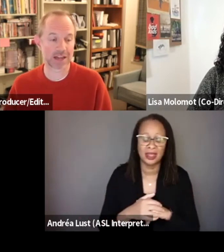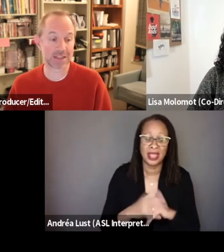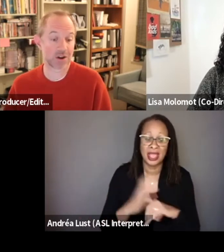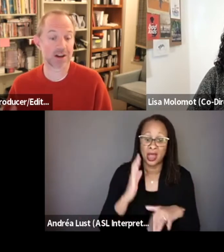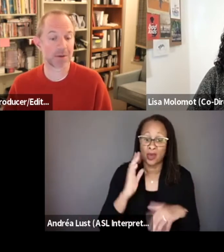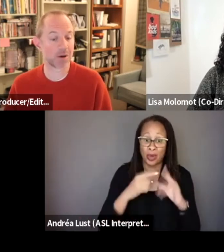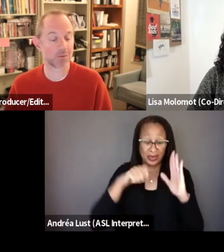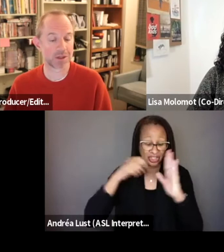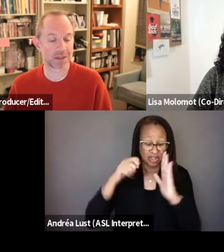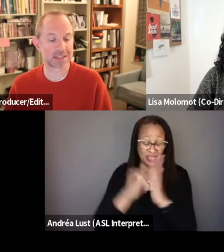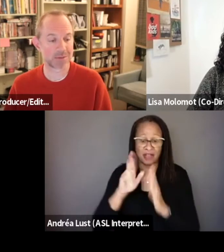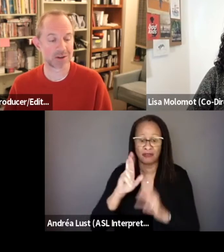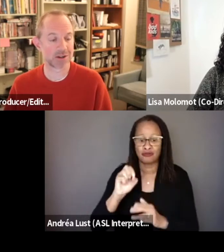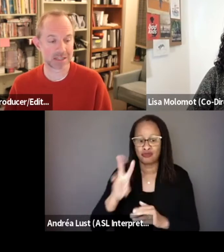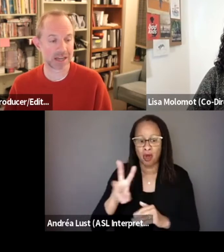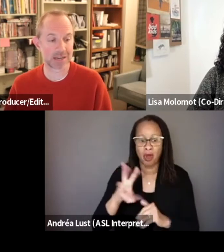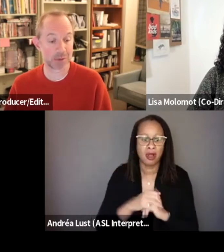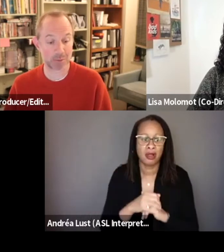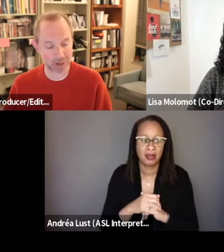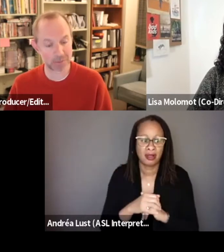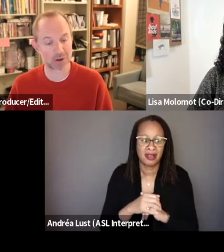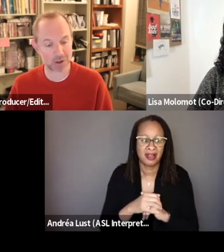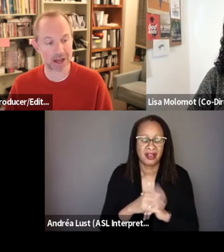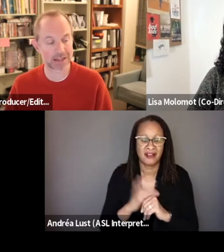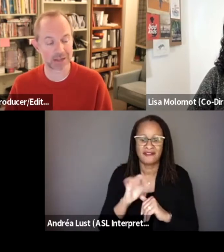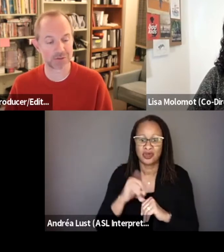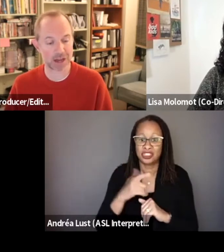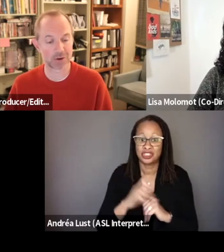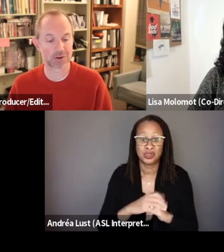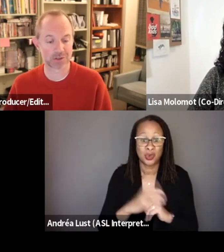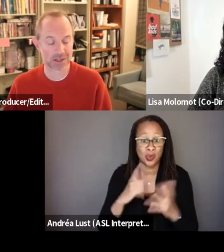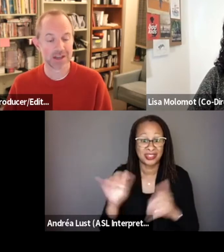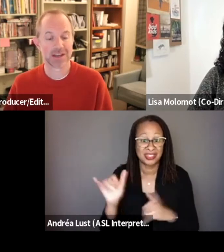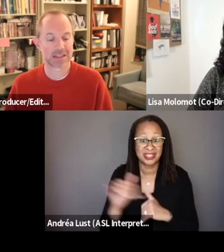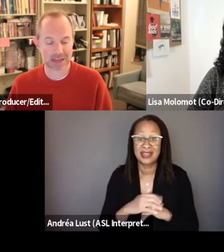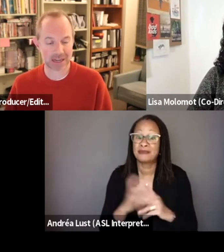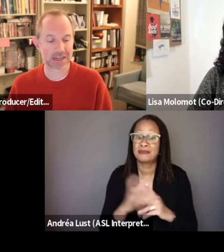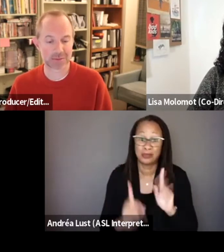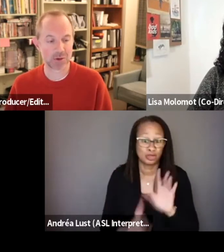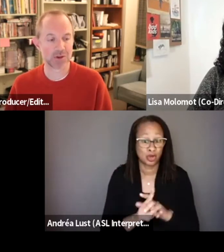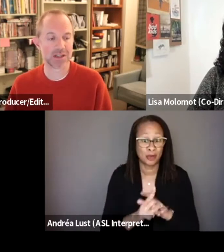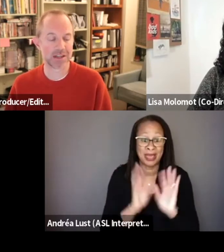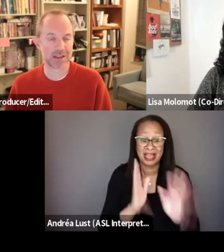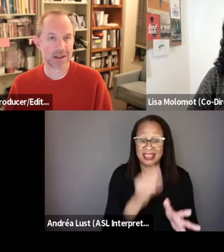he's talking about what that cemetery is like. People coming here a lot, leave flowers, it's a tight knit community,